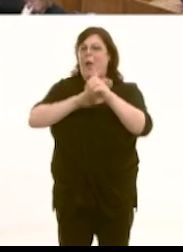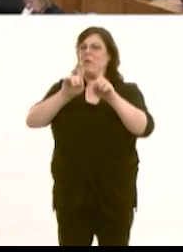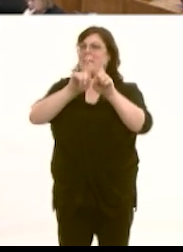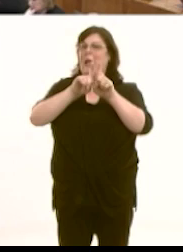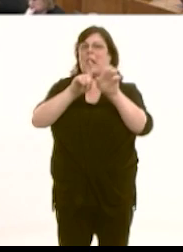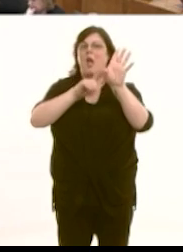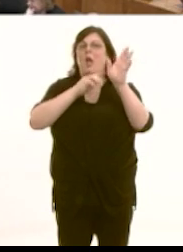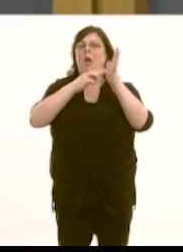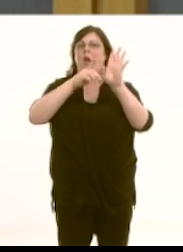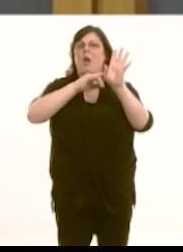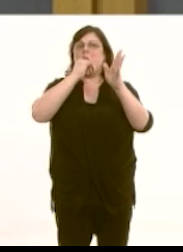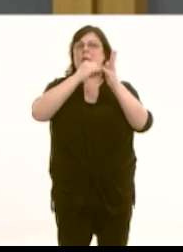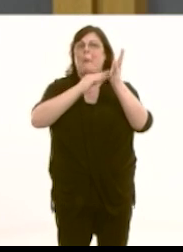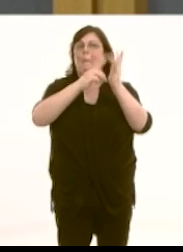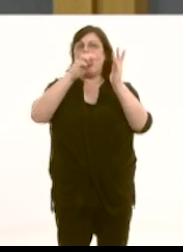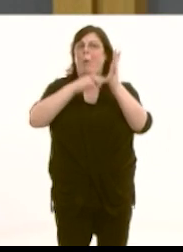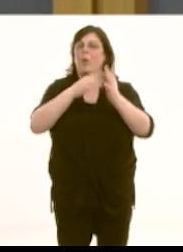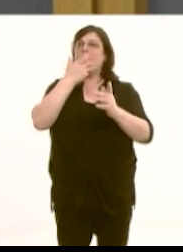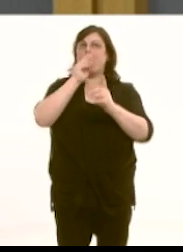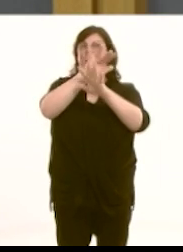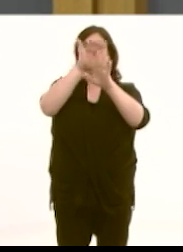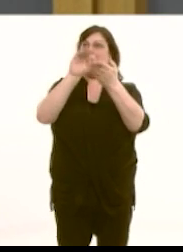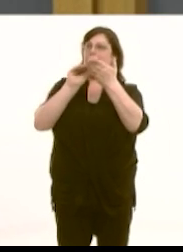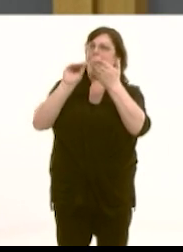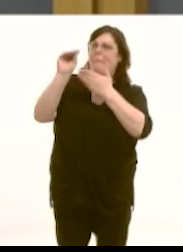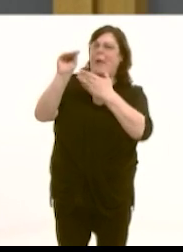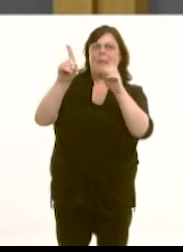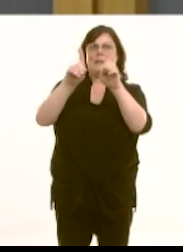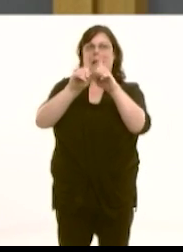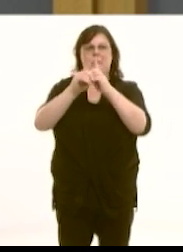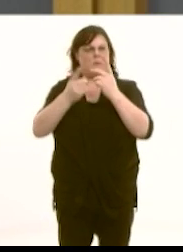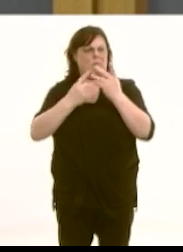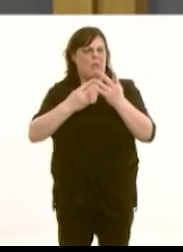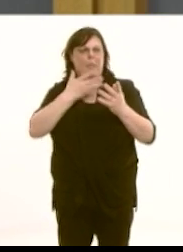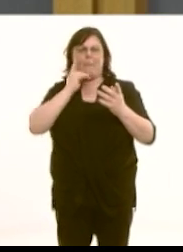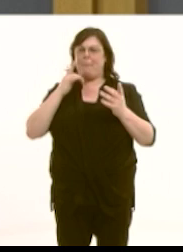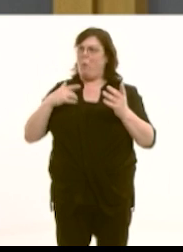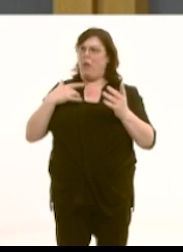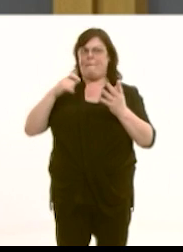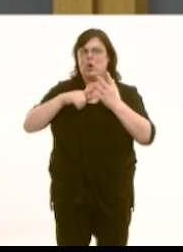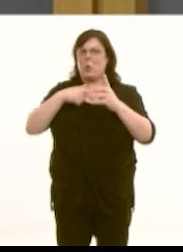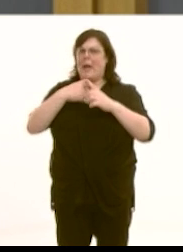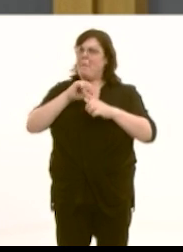else in the British isles for their mobile phone signal, the service is often second rate.